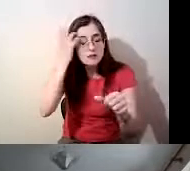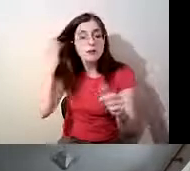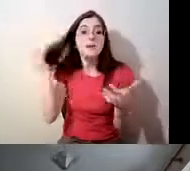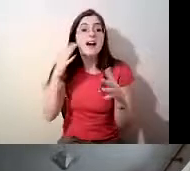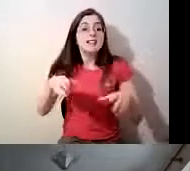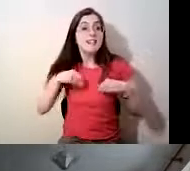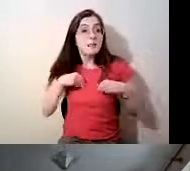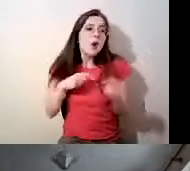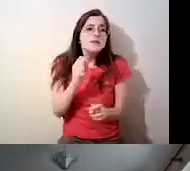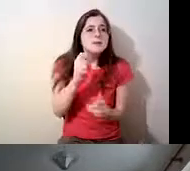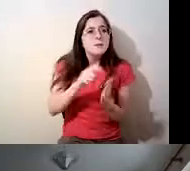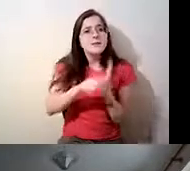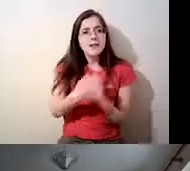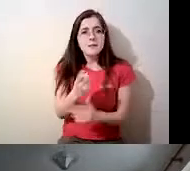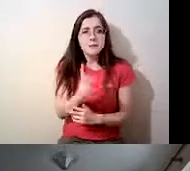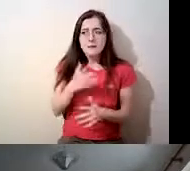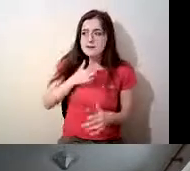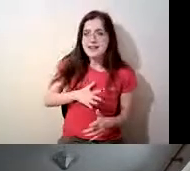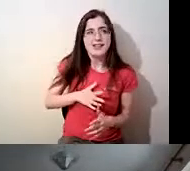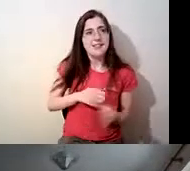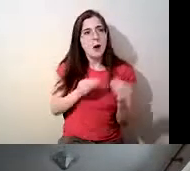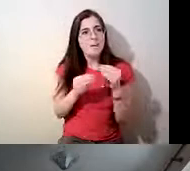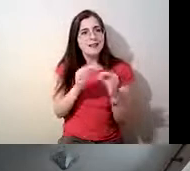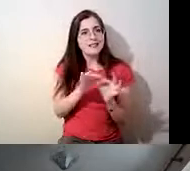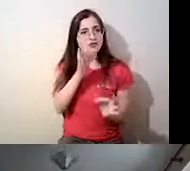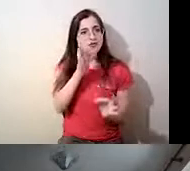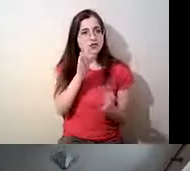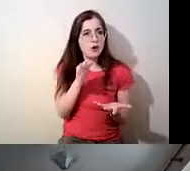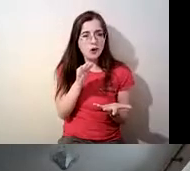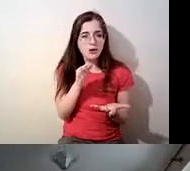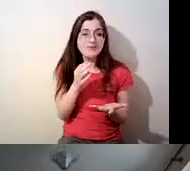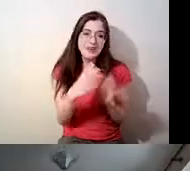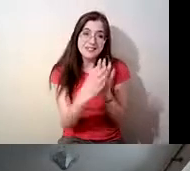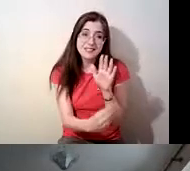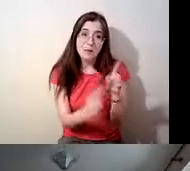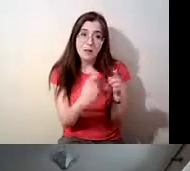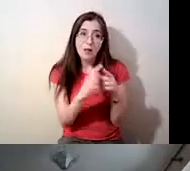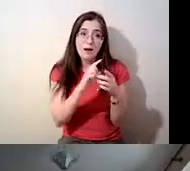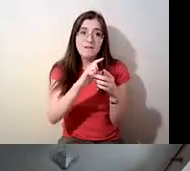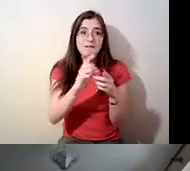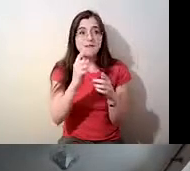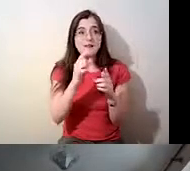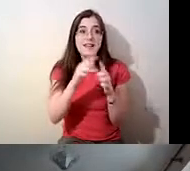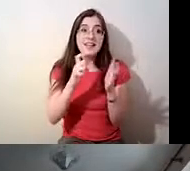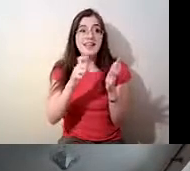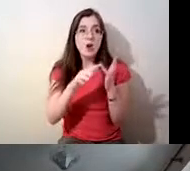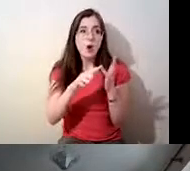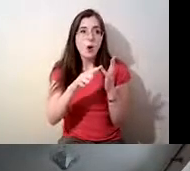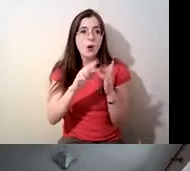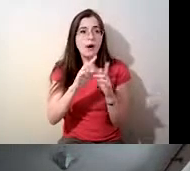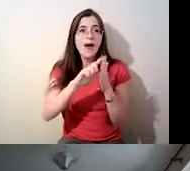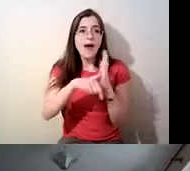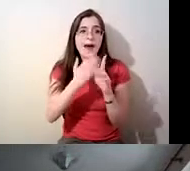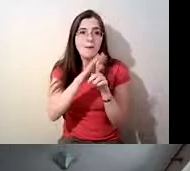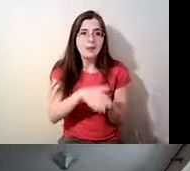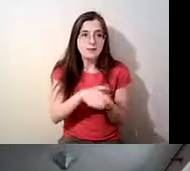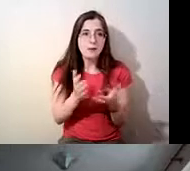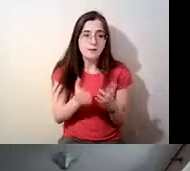plastic straws some of us so that's one example and the second example is looking to a wider scope